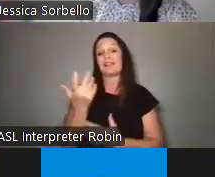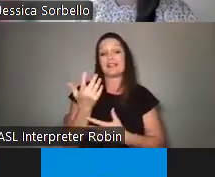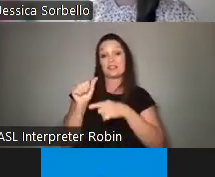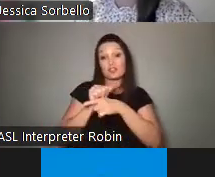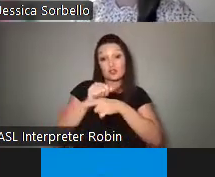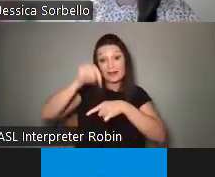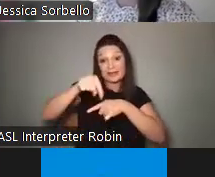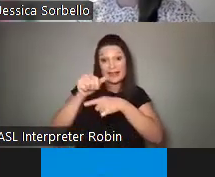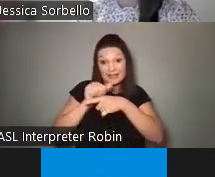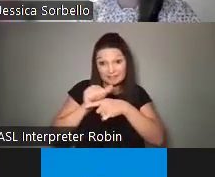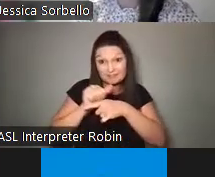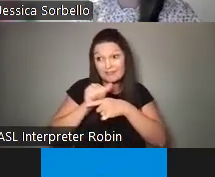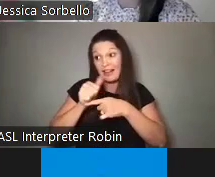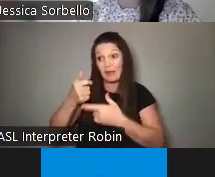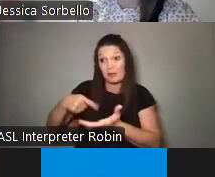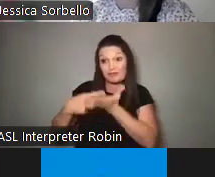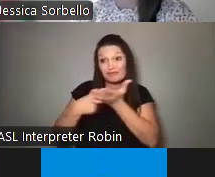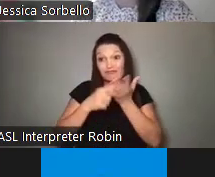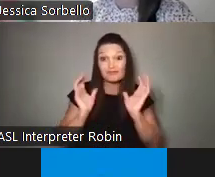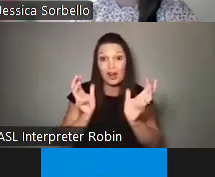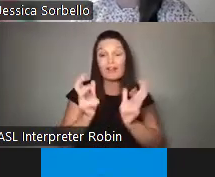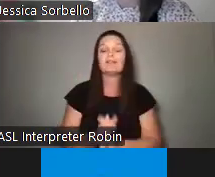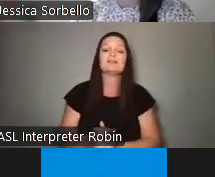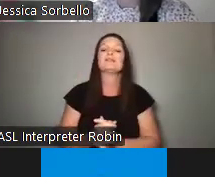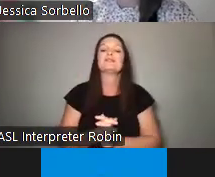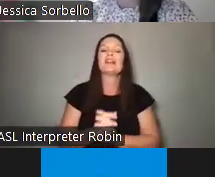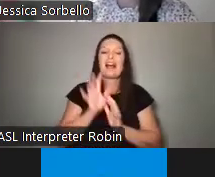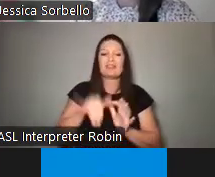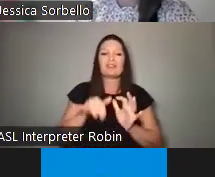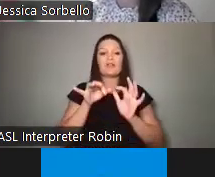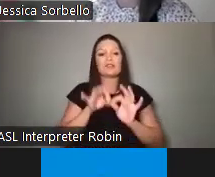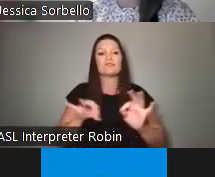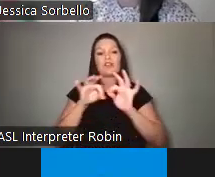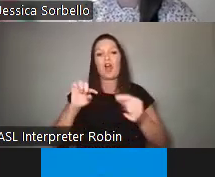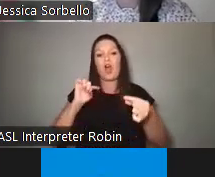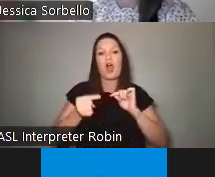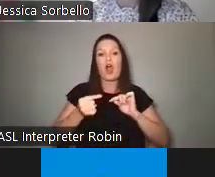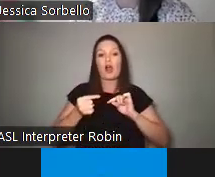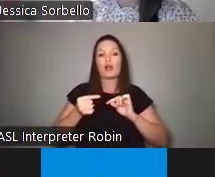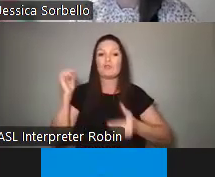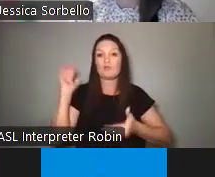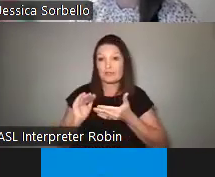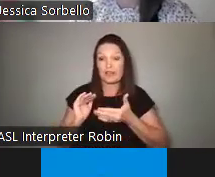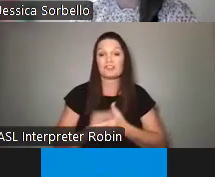helmets. Those are all allowing the ability to